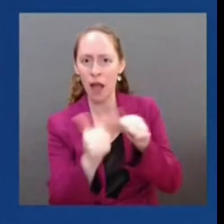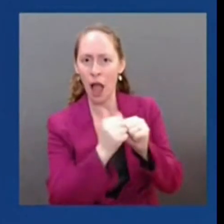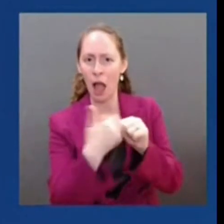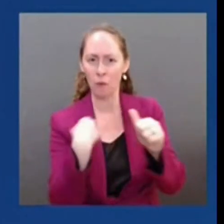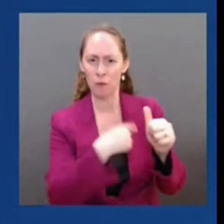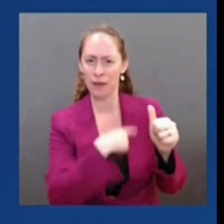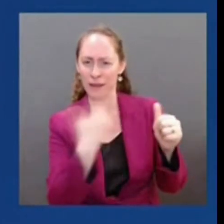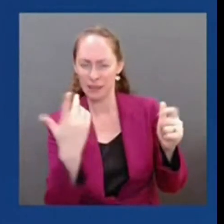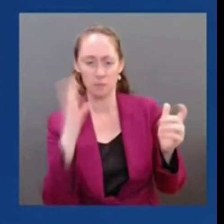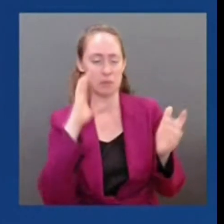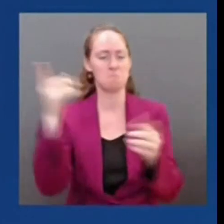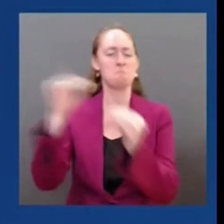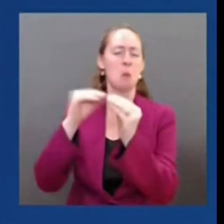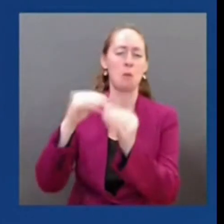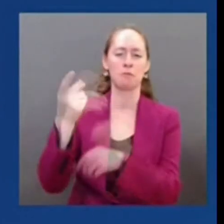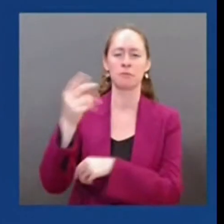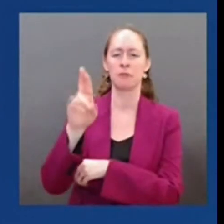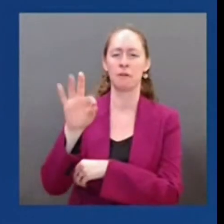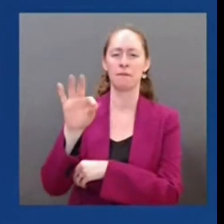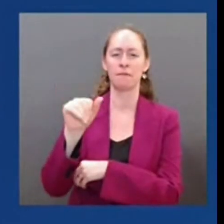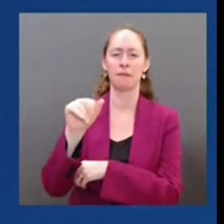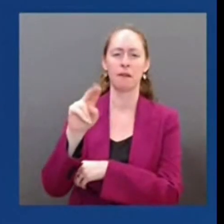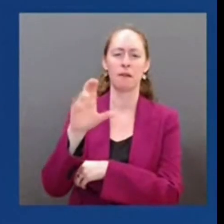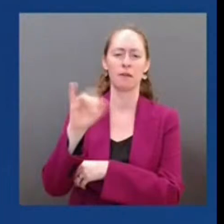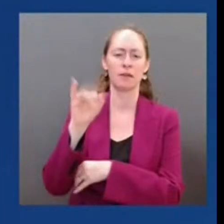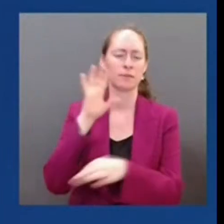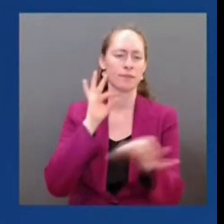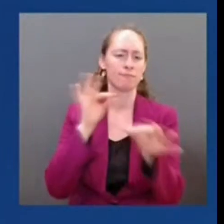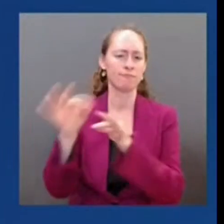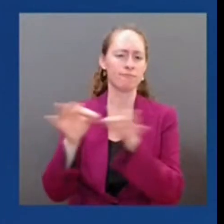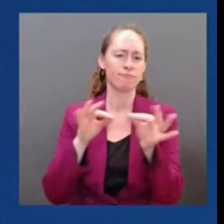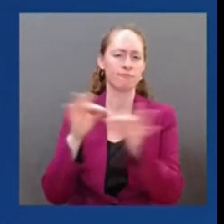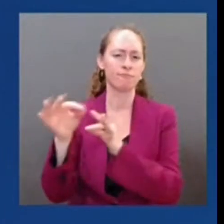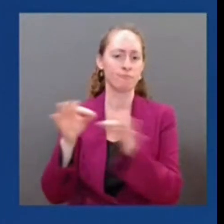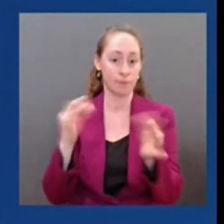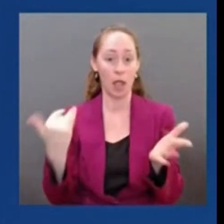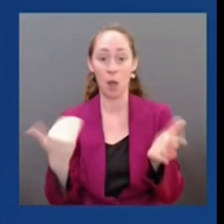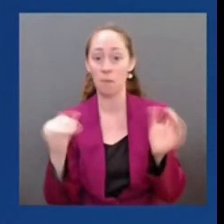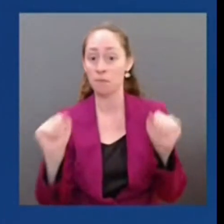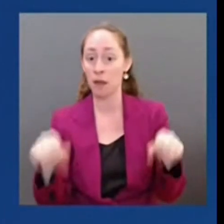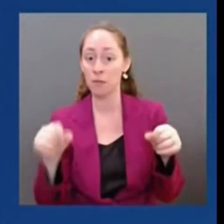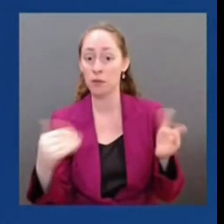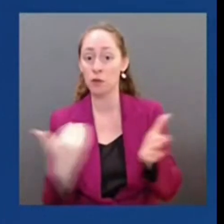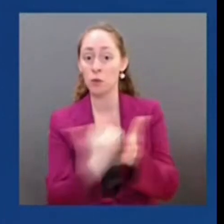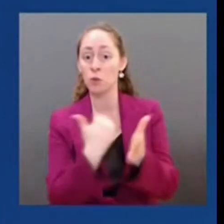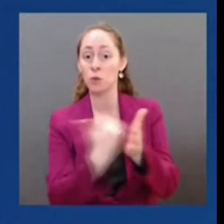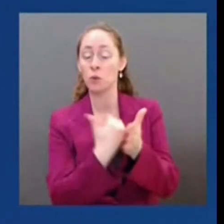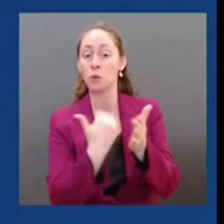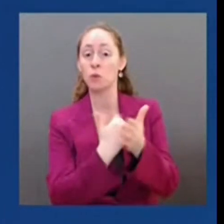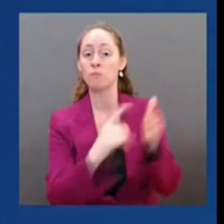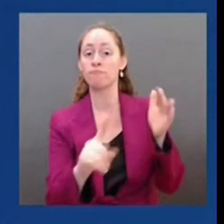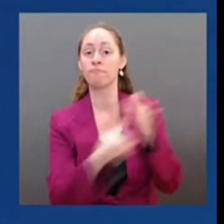CONTINUE TO PROTECT AMERICANS. BEGIN, YOU WILL HEAR MORE ABOUT THIS FROM DOCTOR FAUCI BUT WE